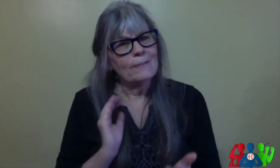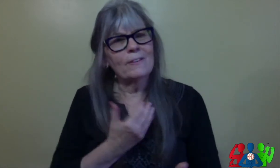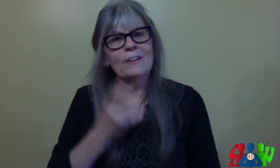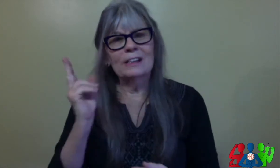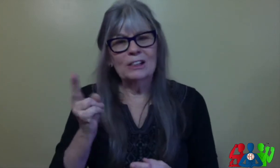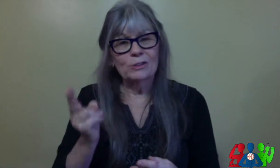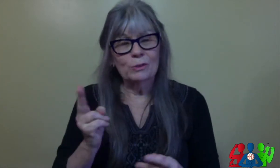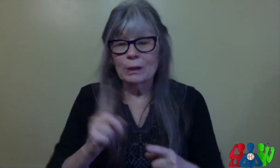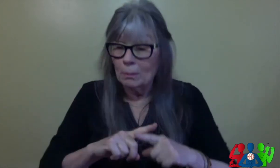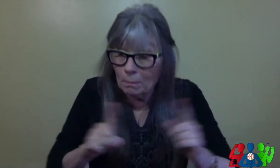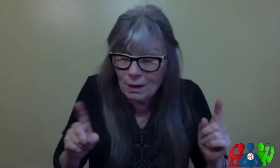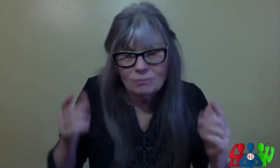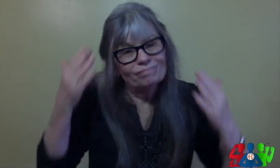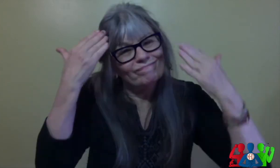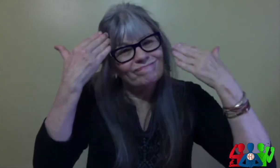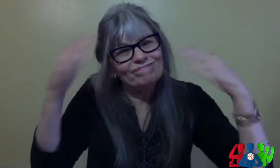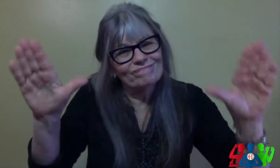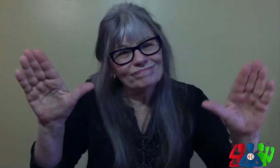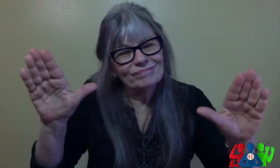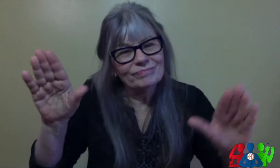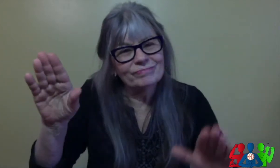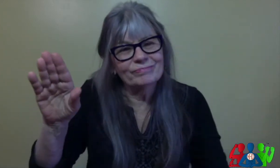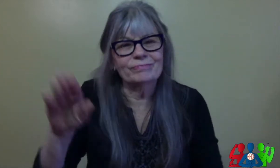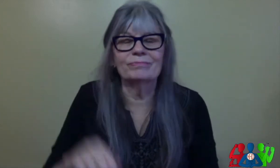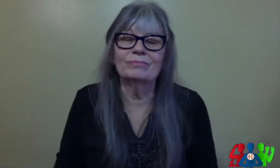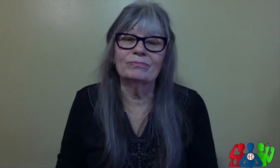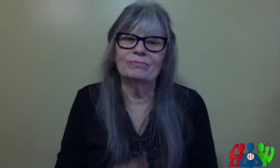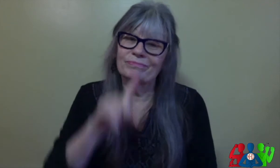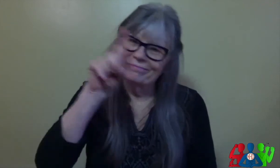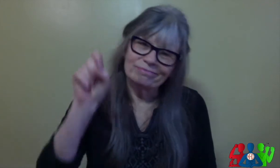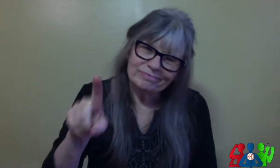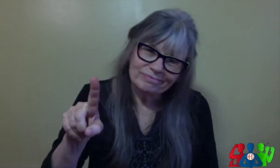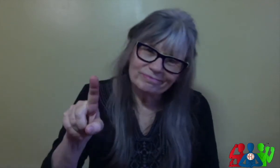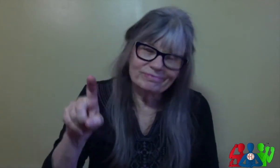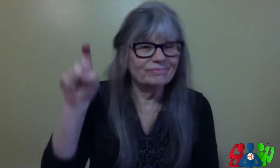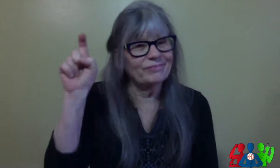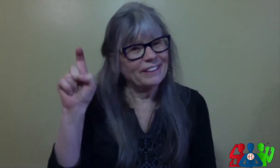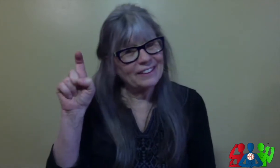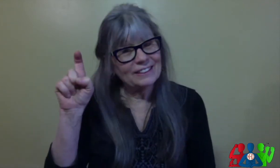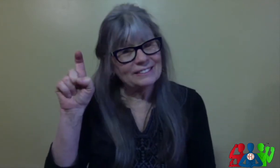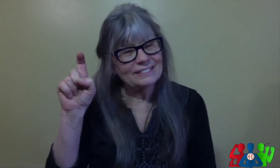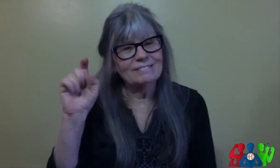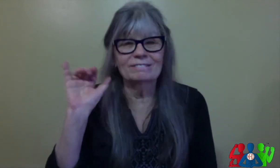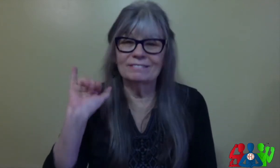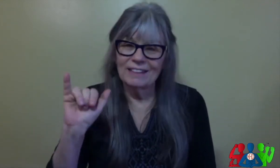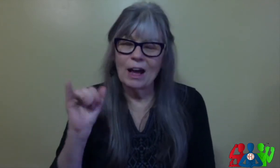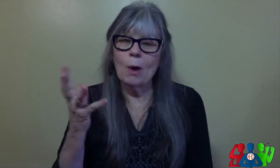still valuable to our community and to our history, even though we may not know about them. So